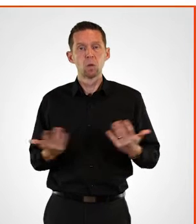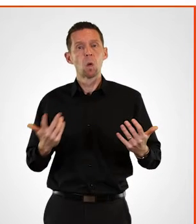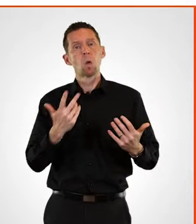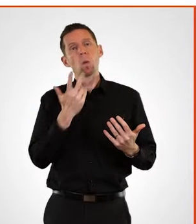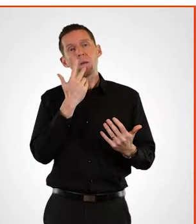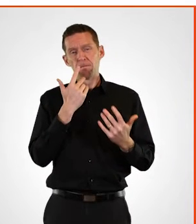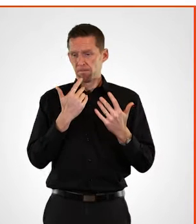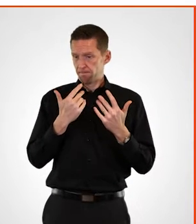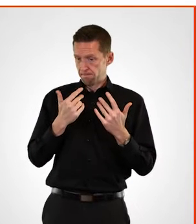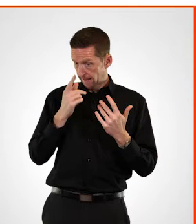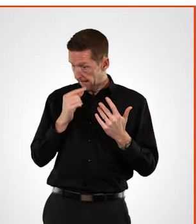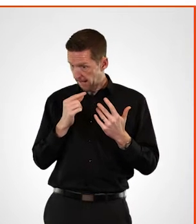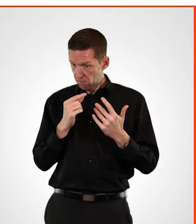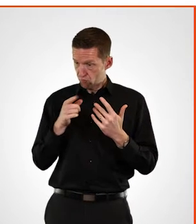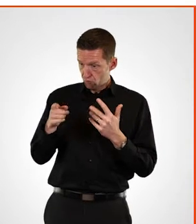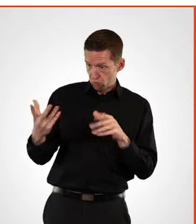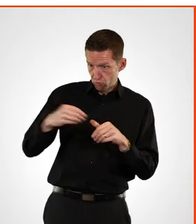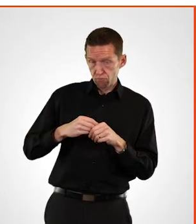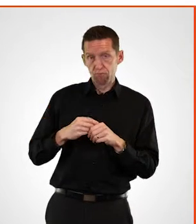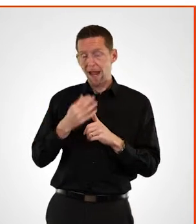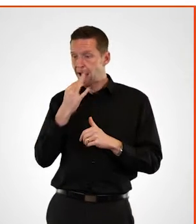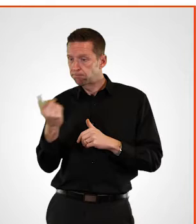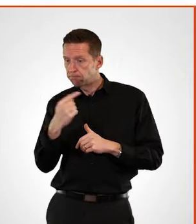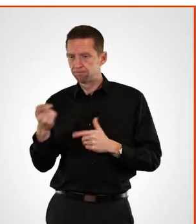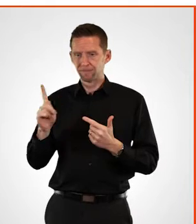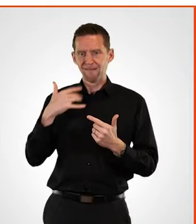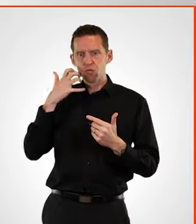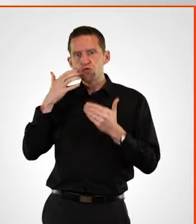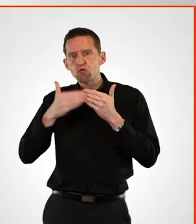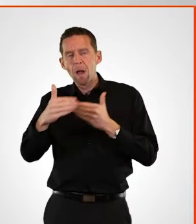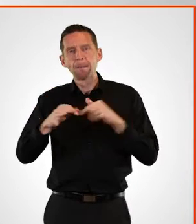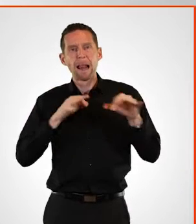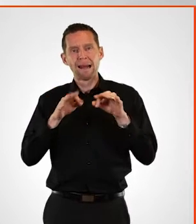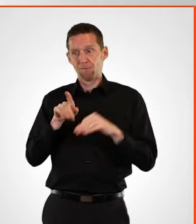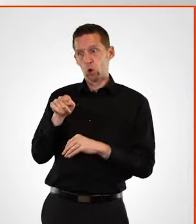So if we can, we want to involve that student to help future plan.